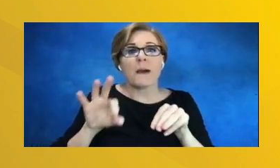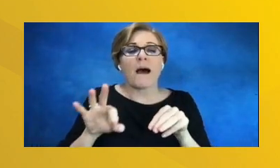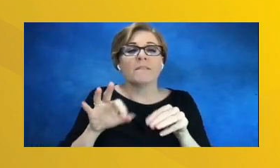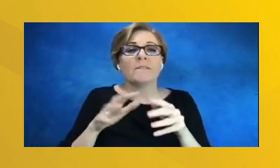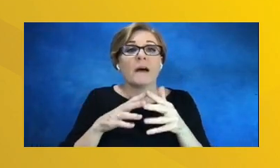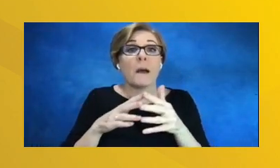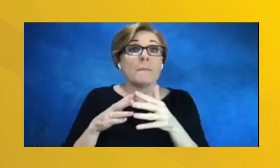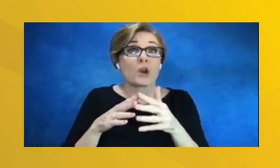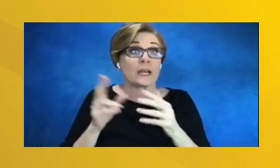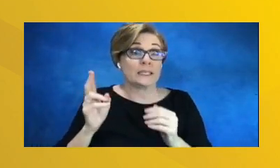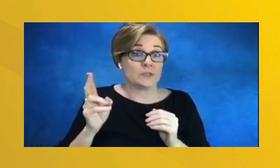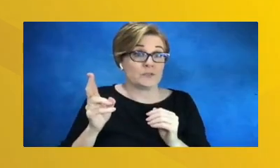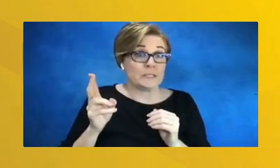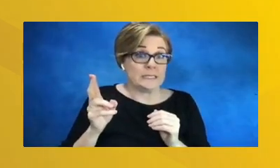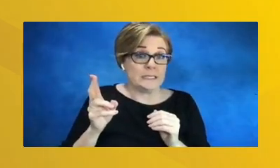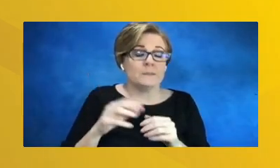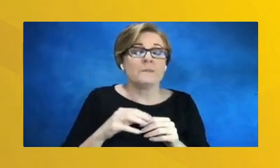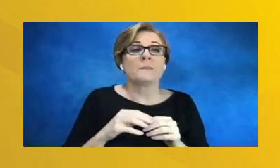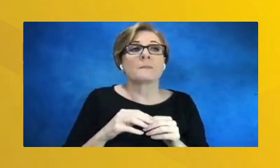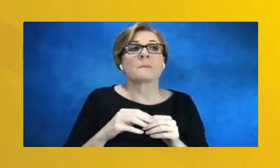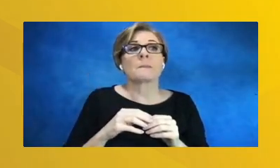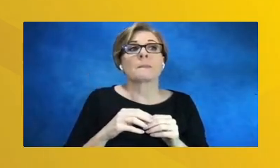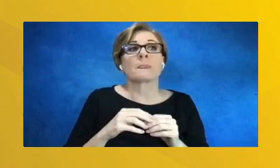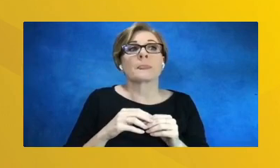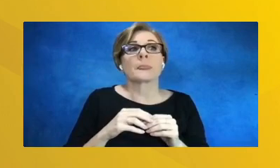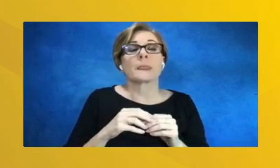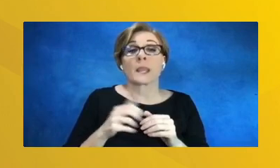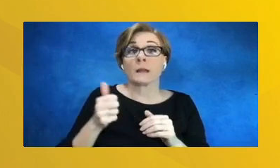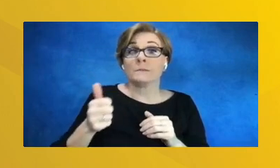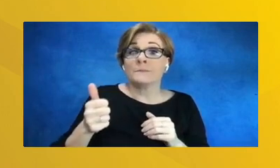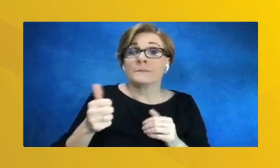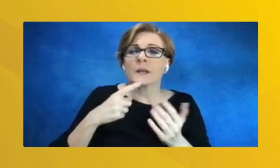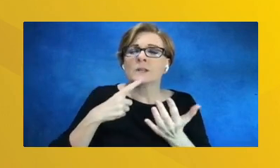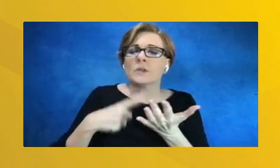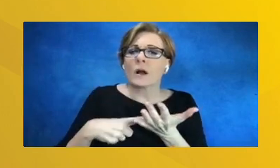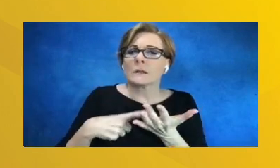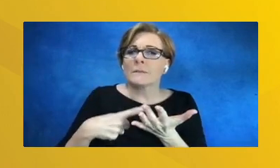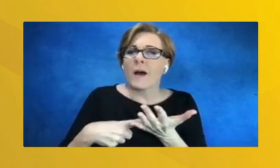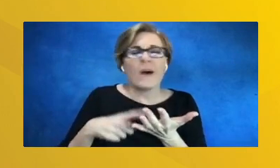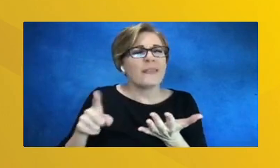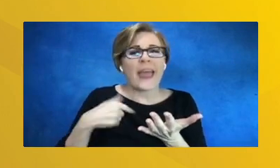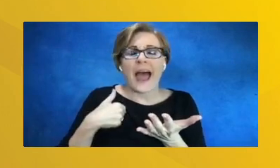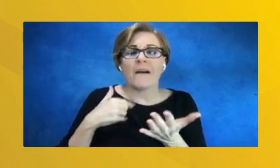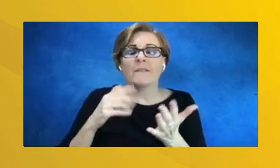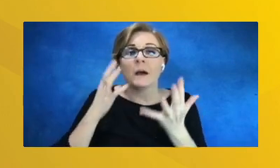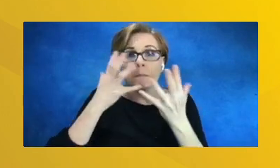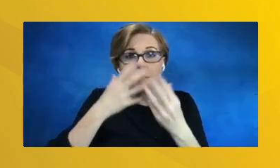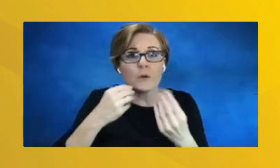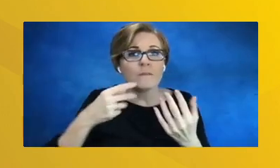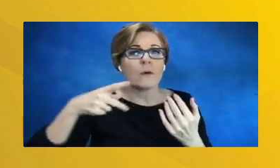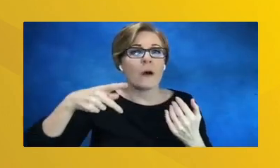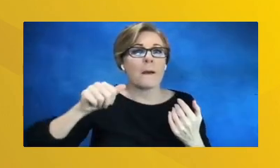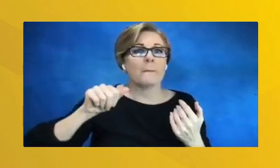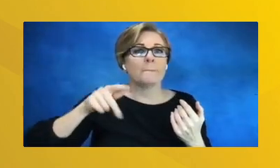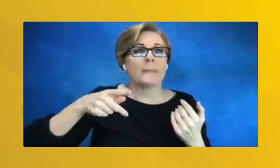And she talked about they have an incredible papier-mache Statue of Liberty.